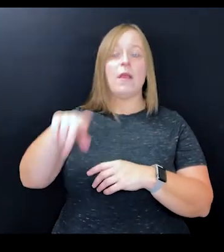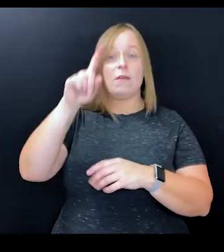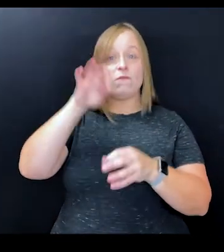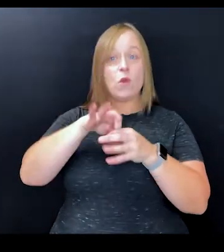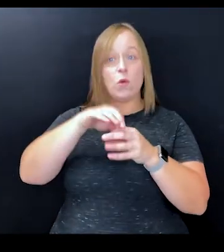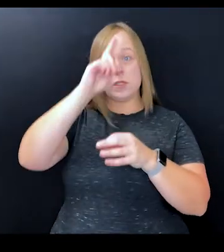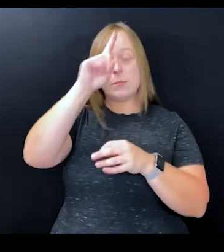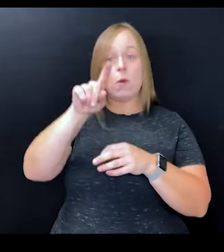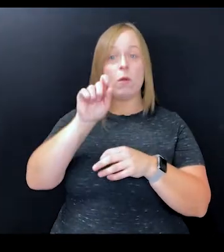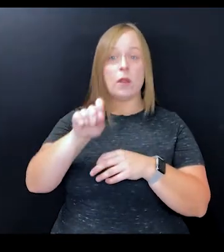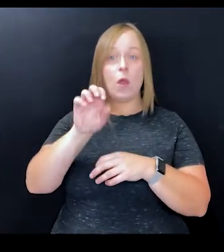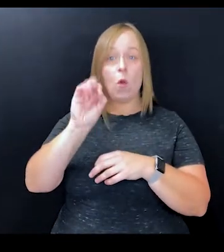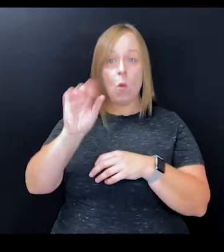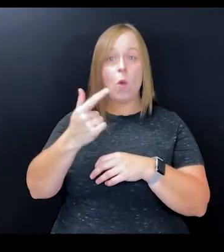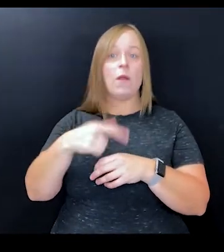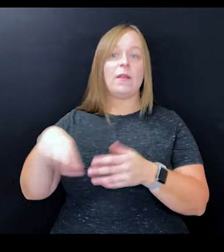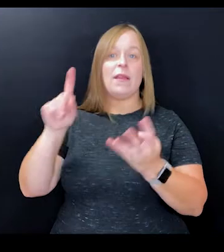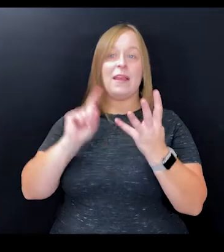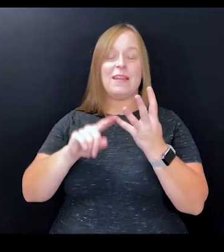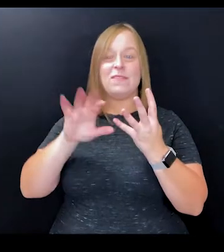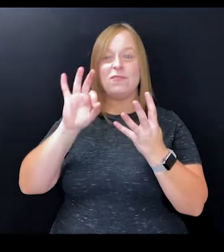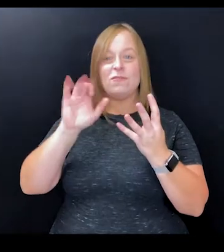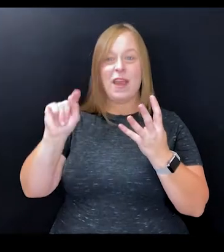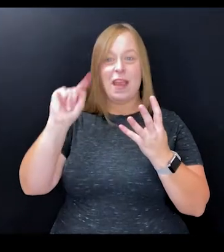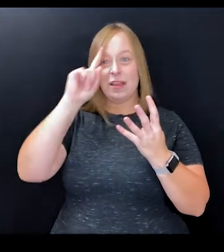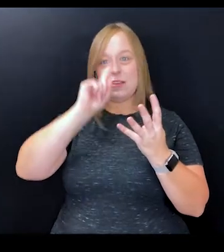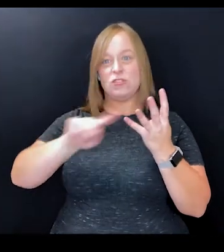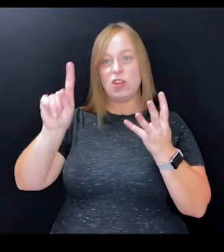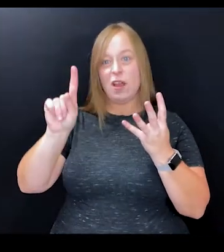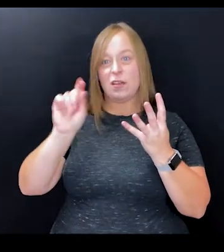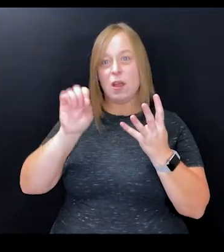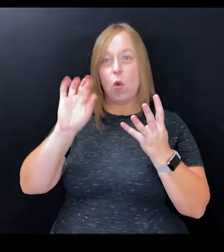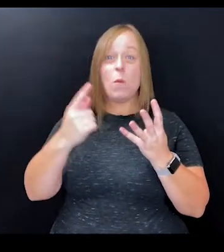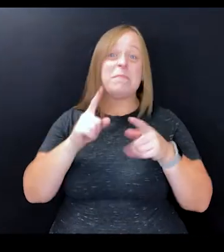and factcheck.org. Depending on the size of the election,